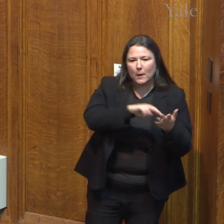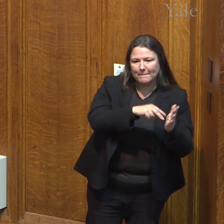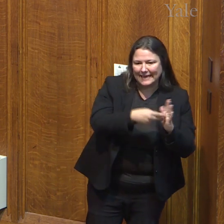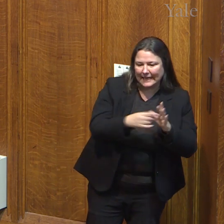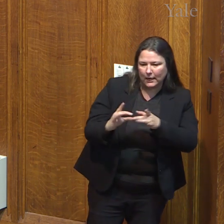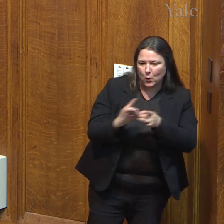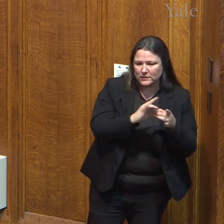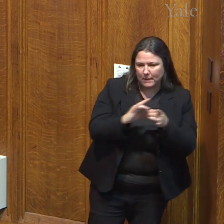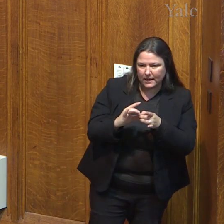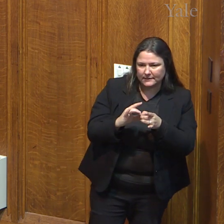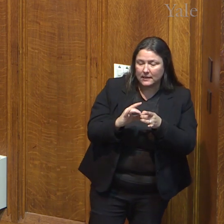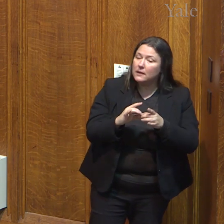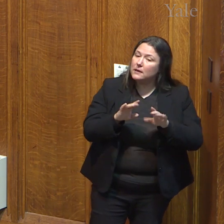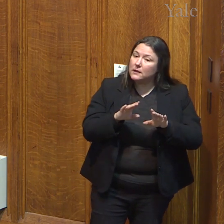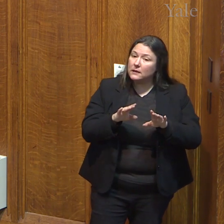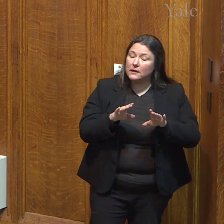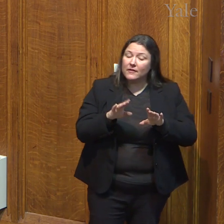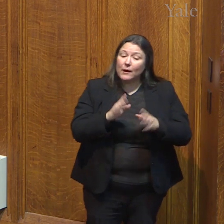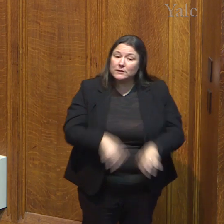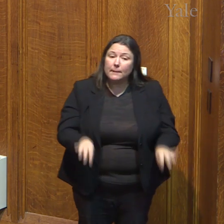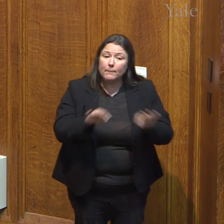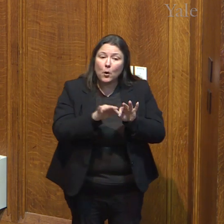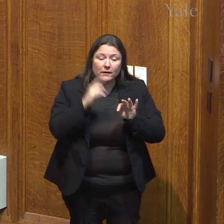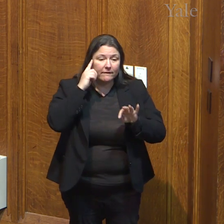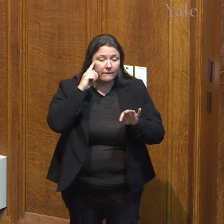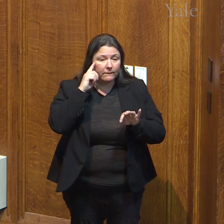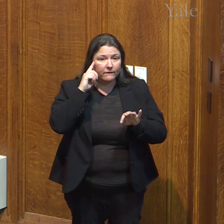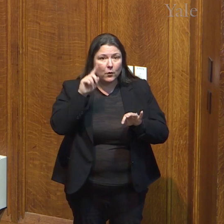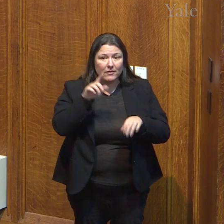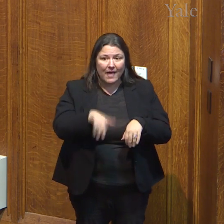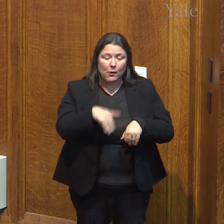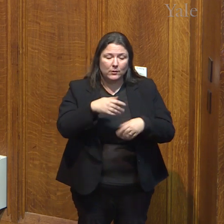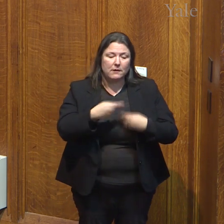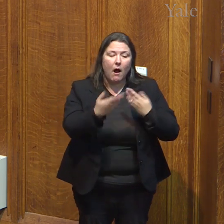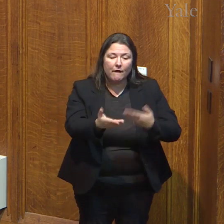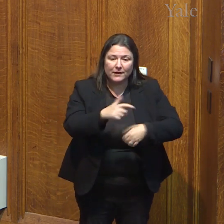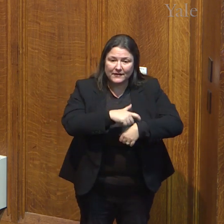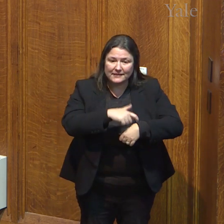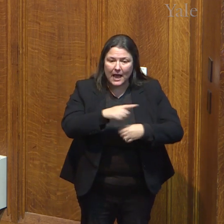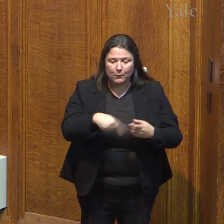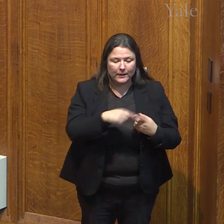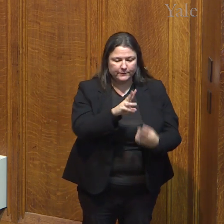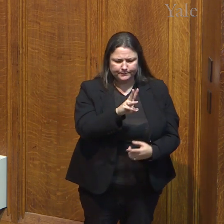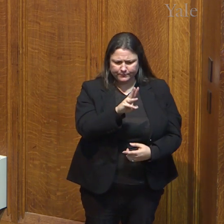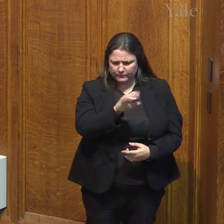The distinction was important for it was offered at a time when William Stokoe and his colleagues